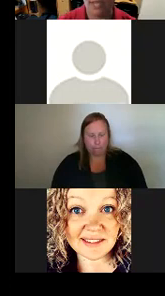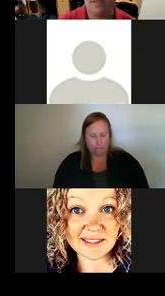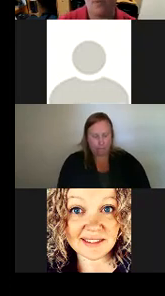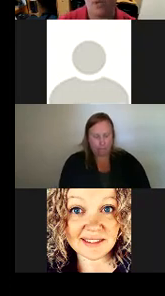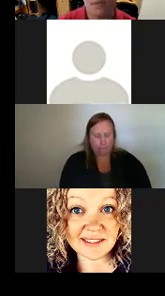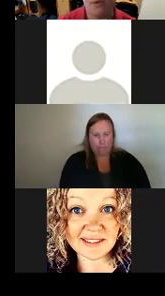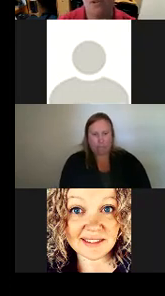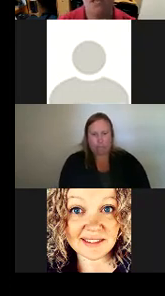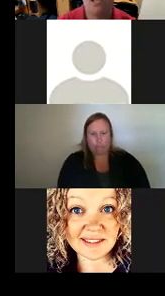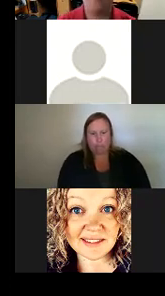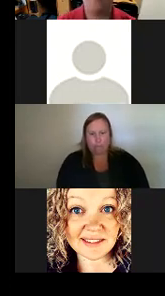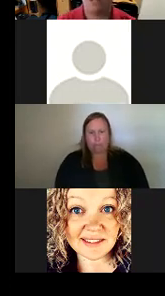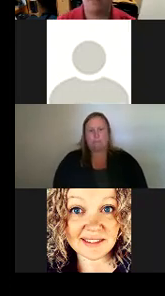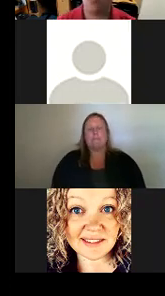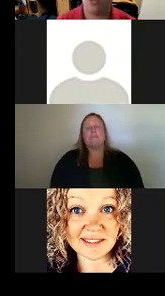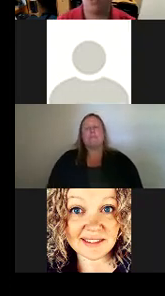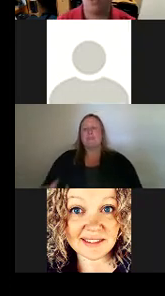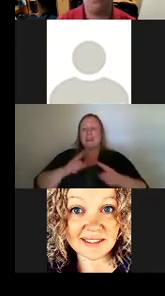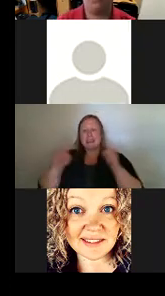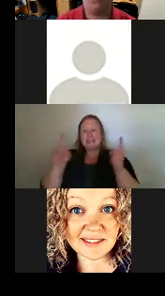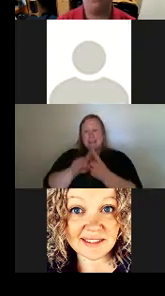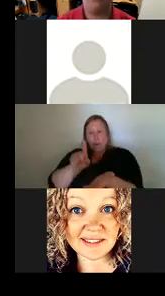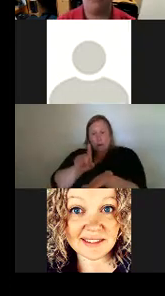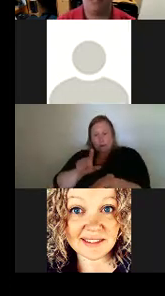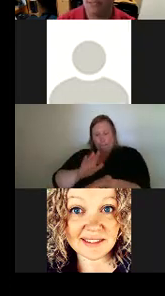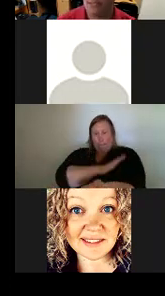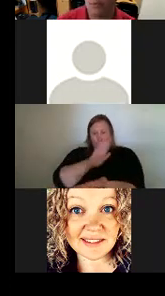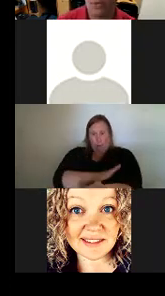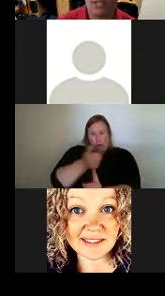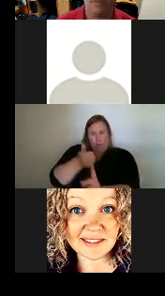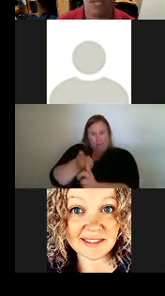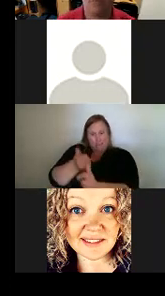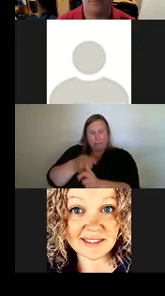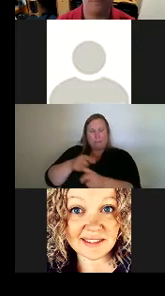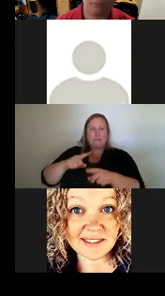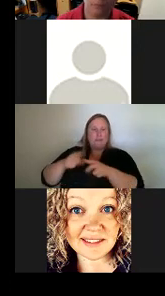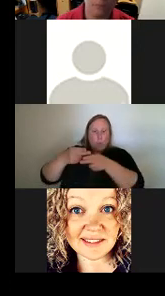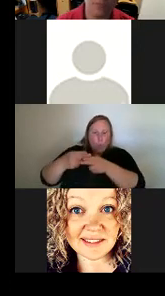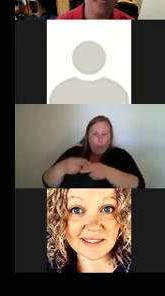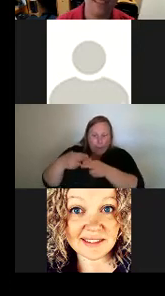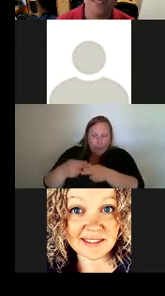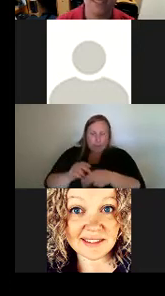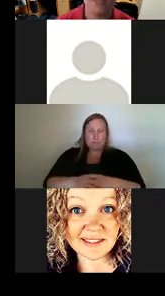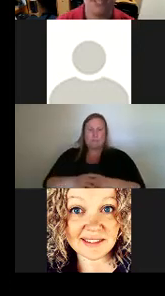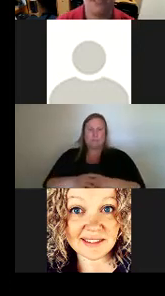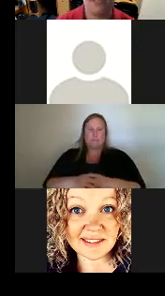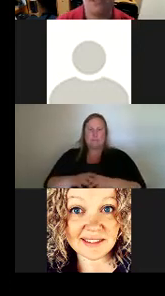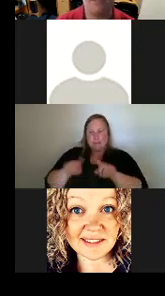BRAILLE PAPER, BUT SOME WILL ALSO ALLOW DIFFERENT WEIGHTS OF PAPER, SIZES, SINGLE SHEETS, TRACTOR FEED,